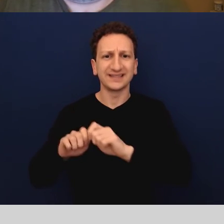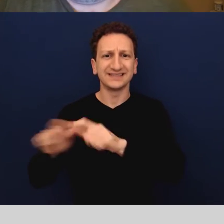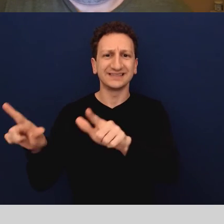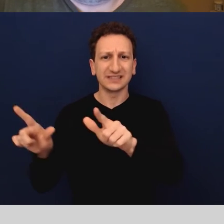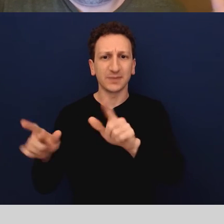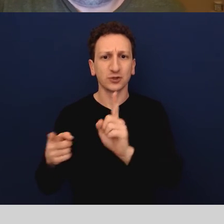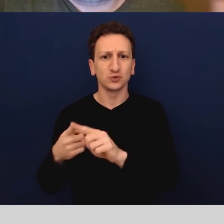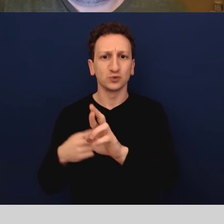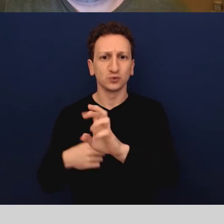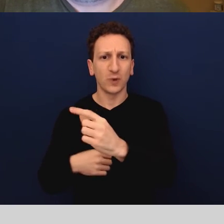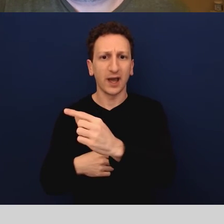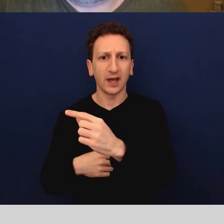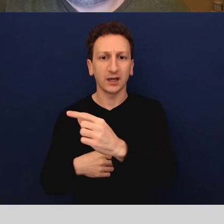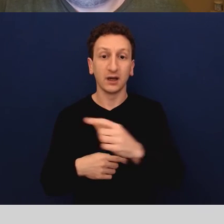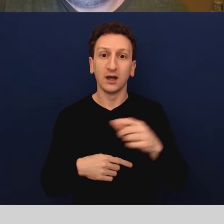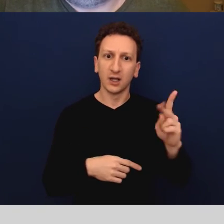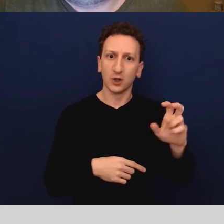but it implemented interface, the addressable.